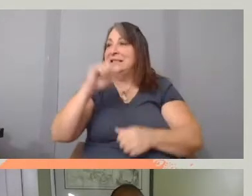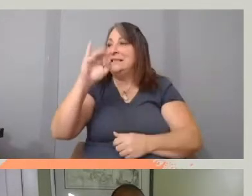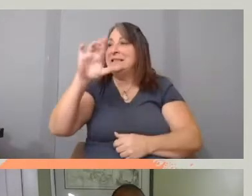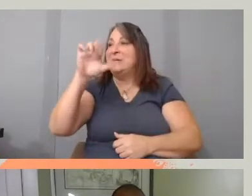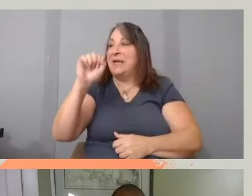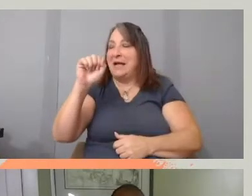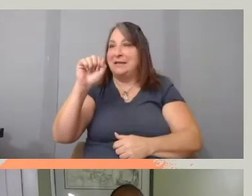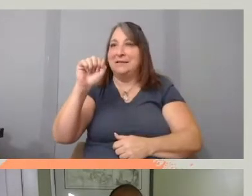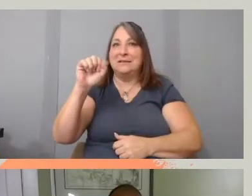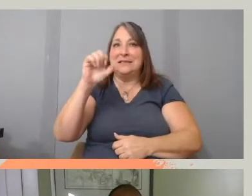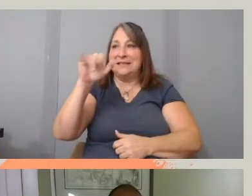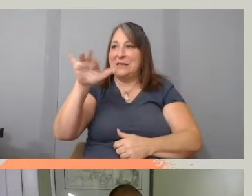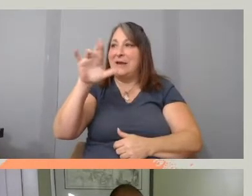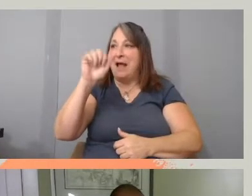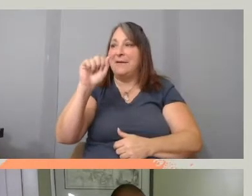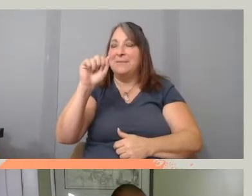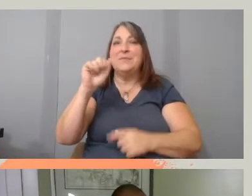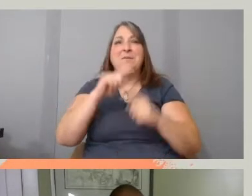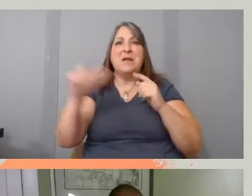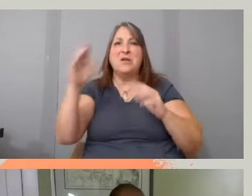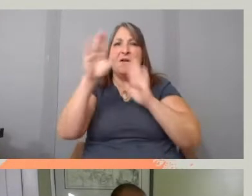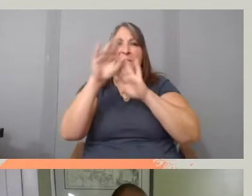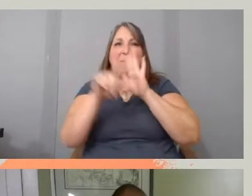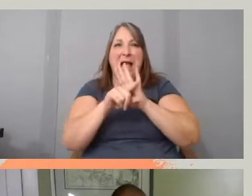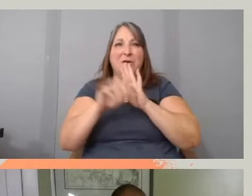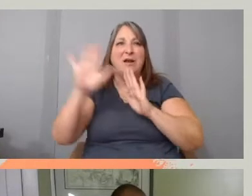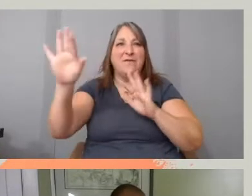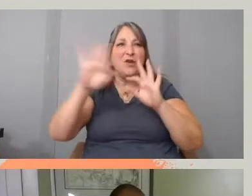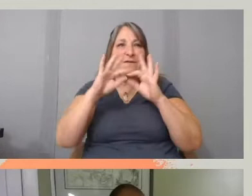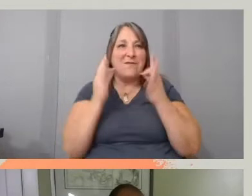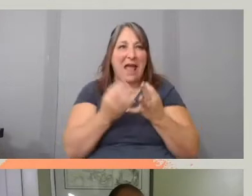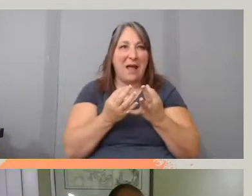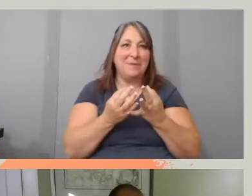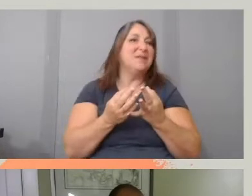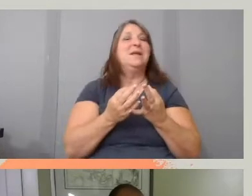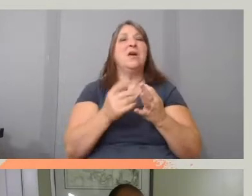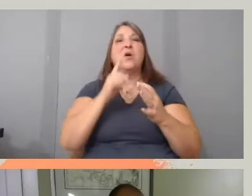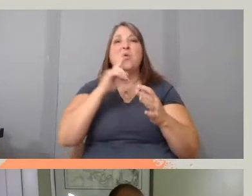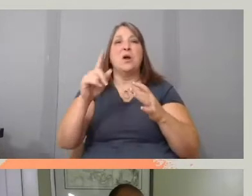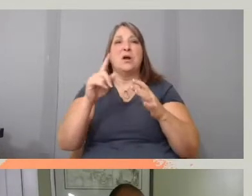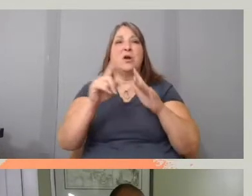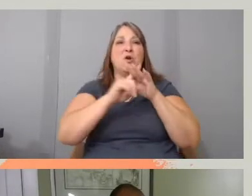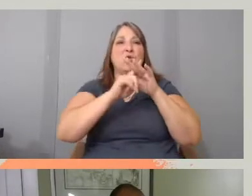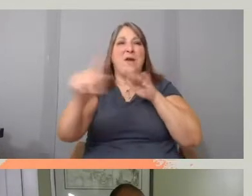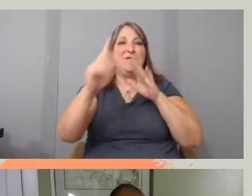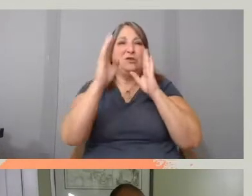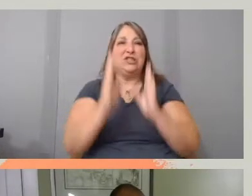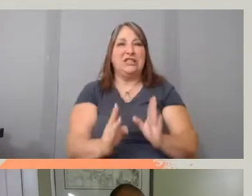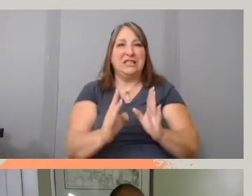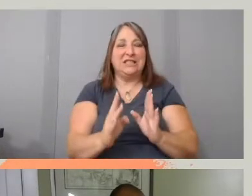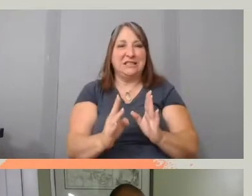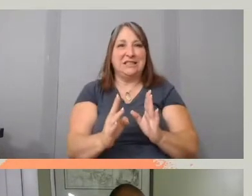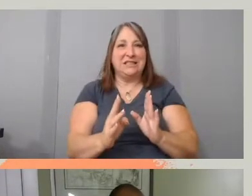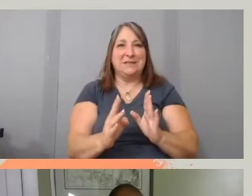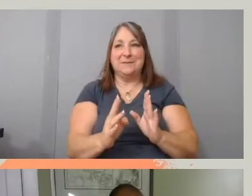Your family were refugees and, you know, you may not have been from the same place